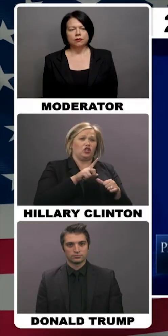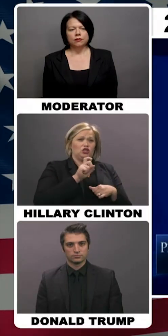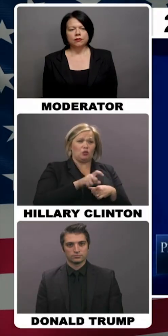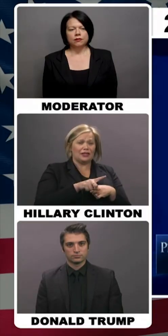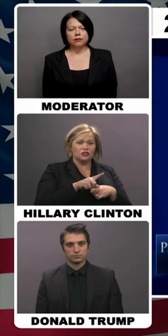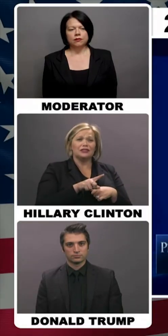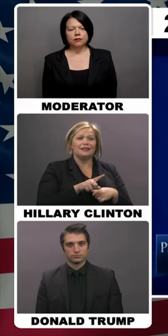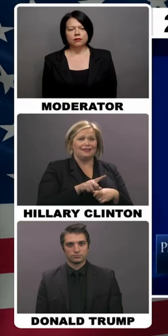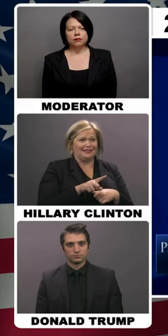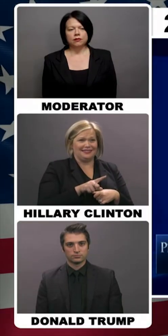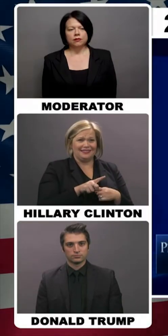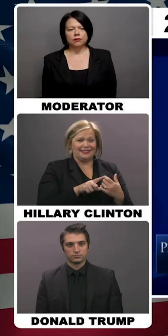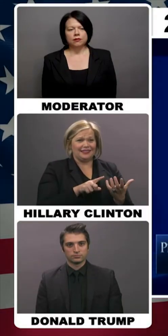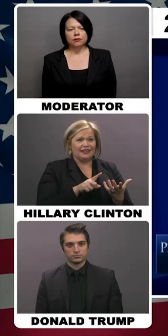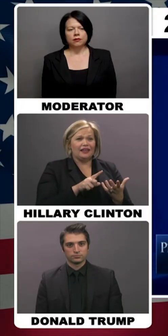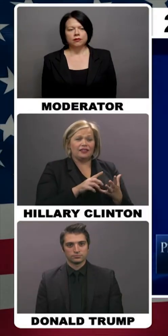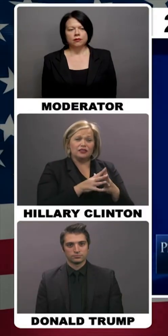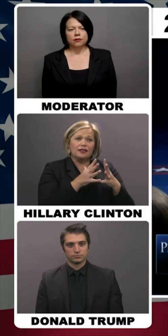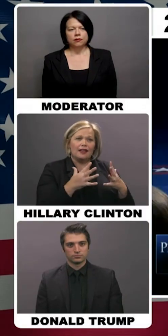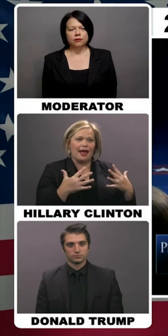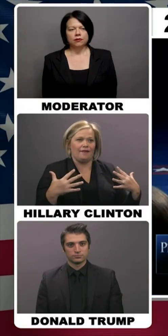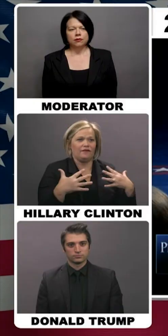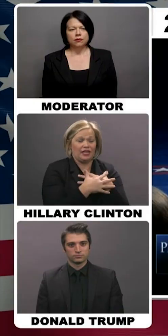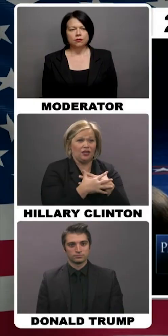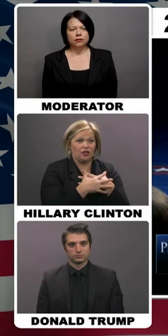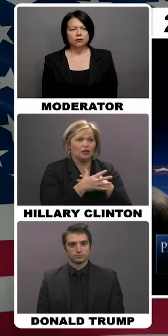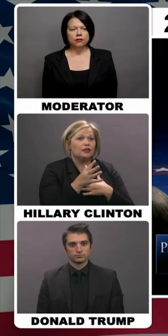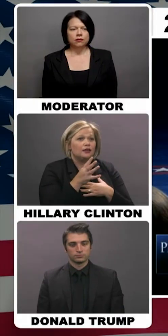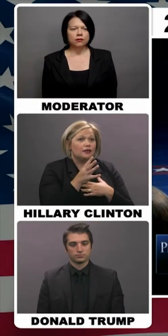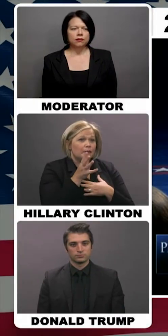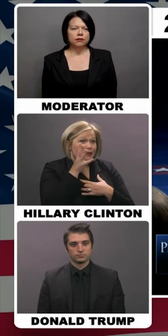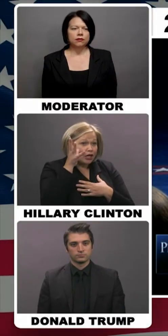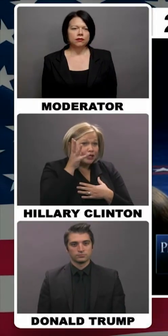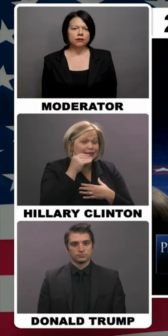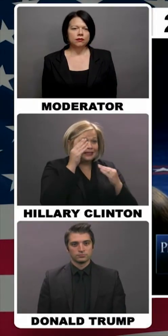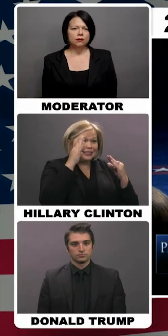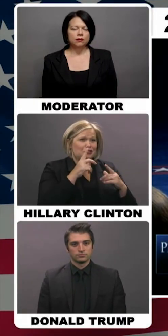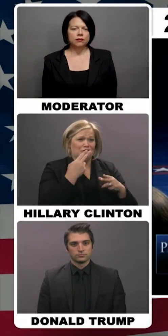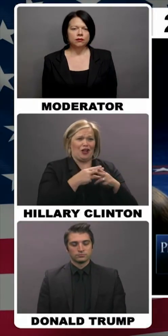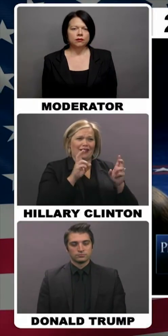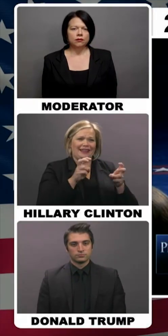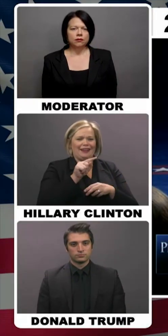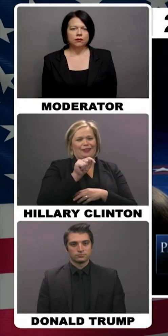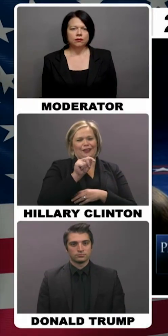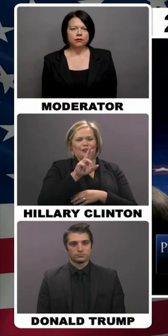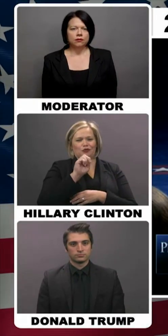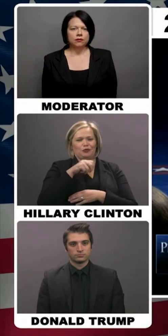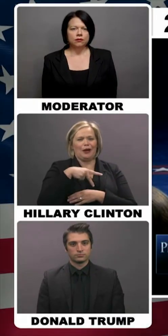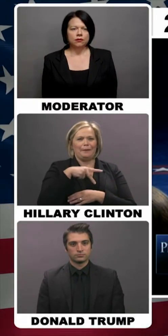And there's a lot of fear that in fact, teachers and parents are calling it the Trump effect. Bullying is up. A lot